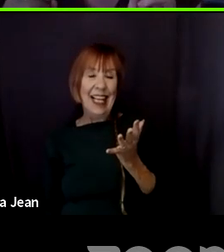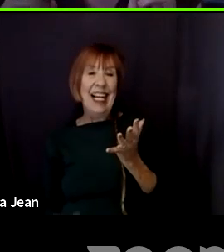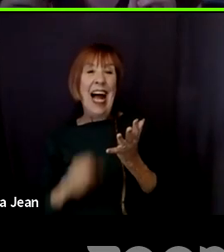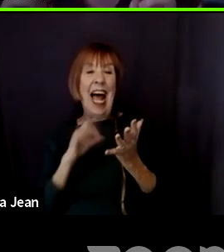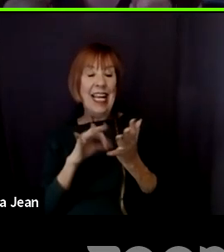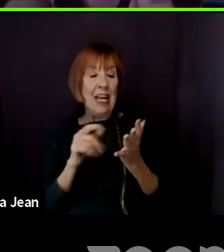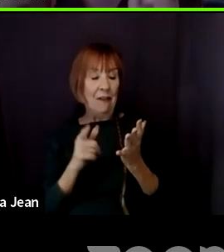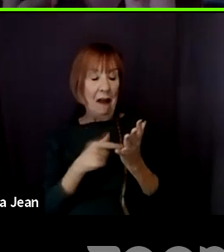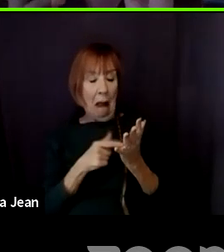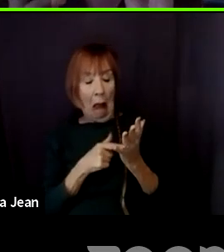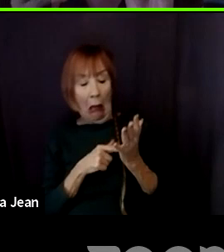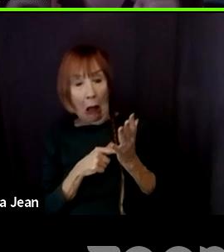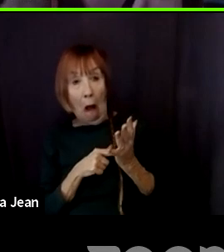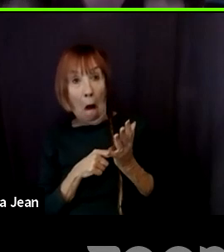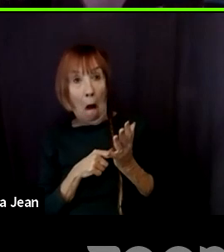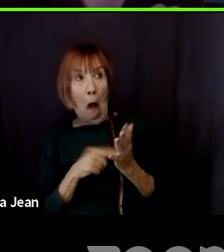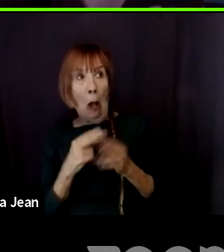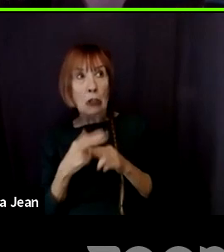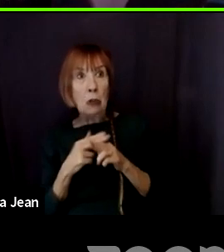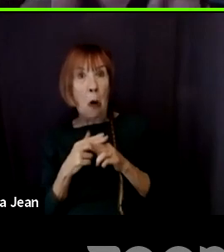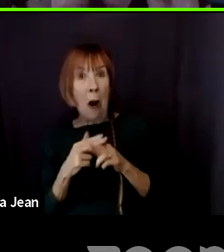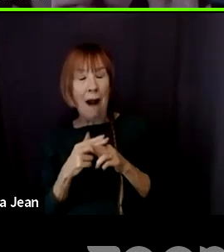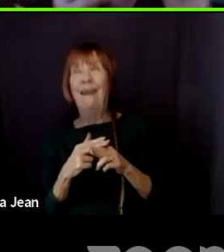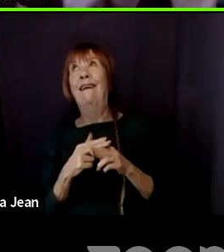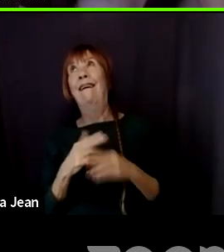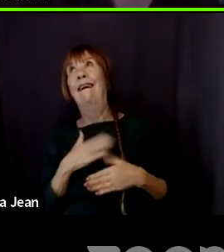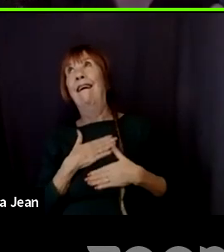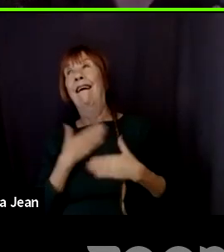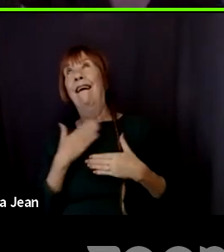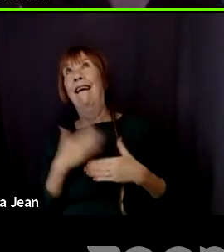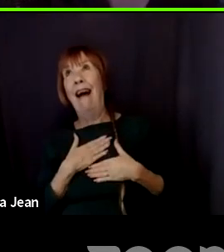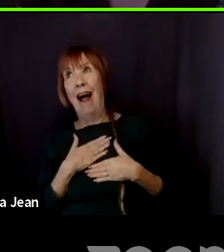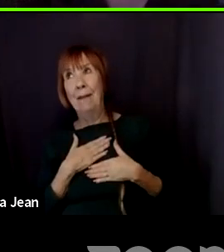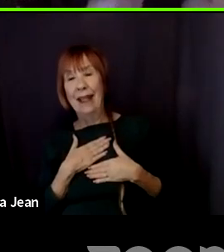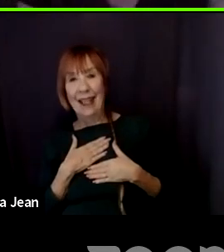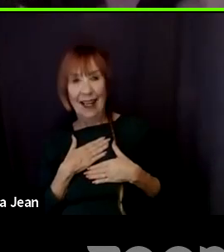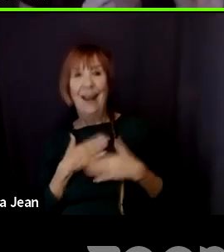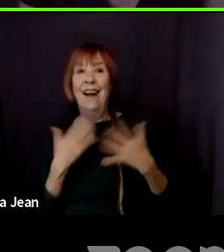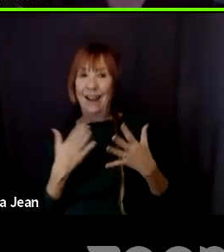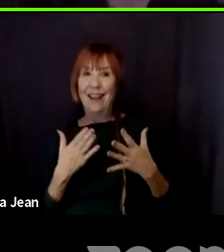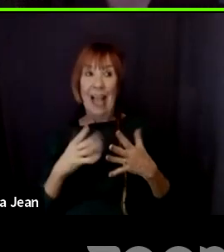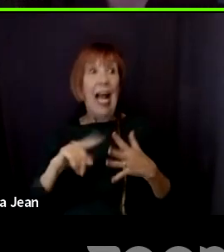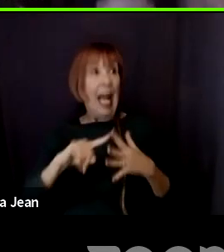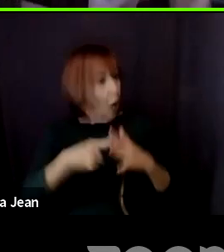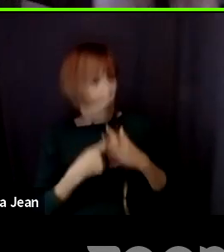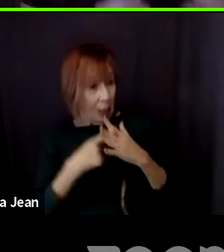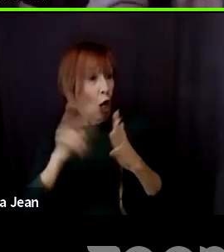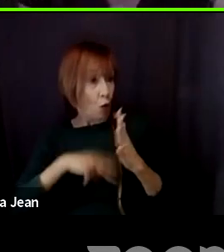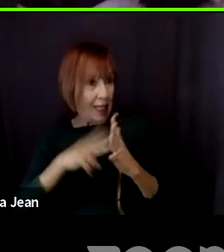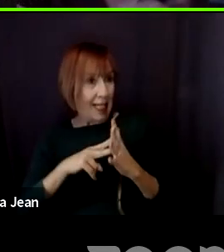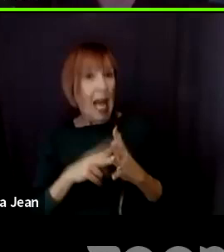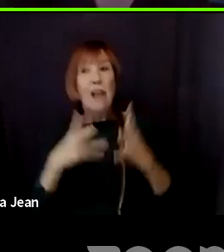it's going to be they are going to be so happy , when they start with the script and that's what you want. You want them to start laughing